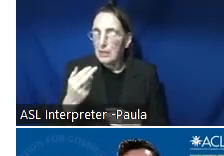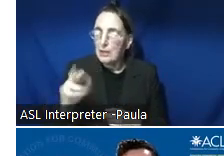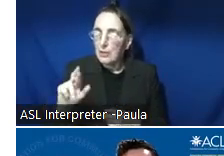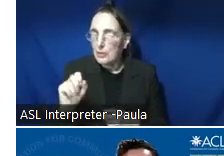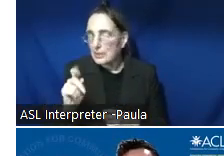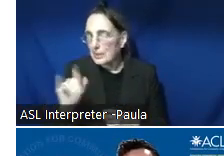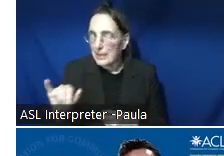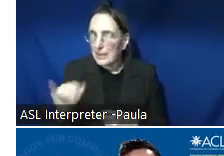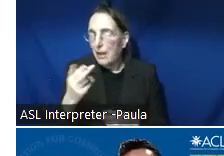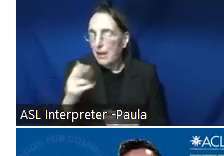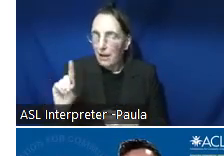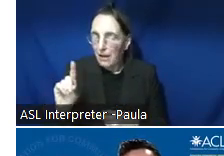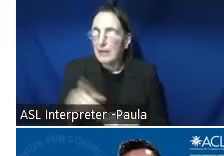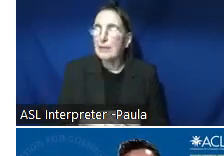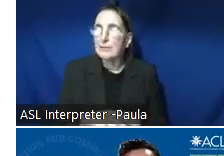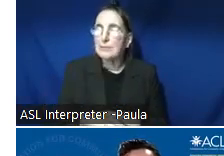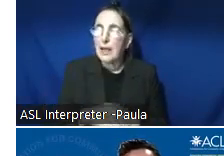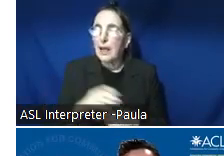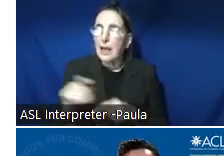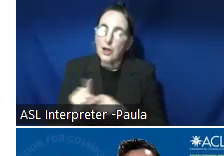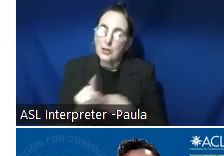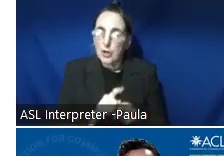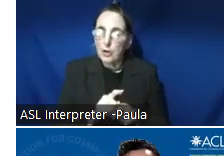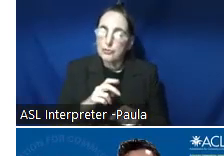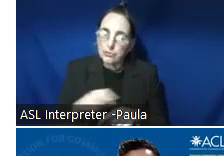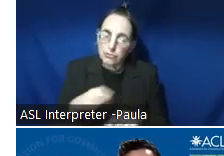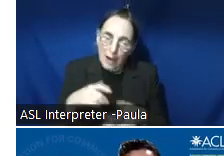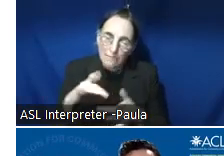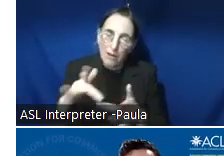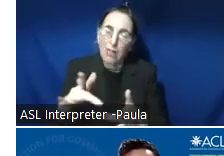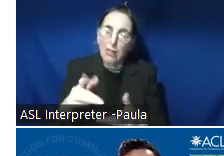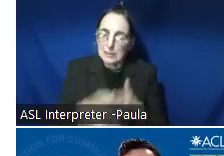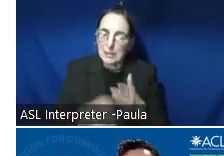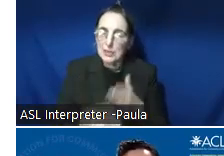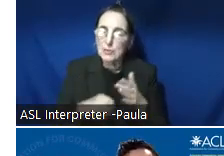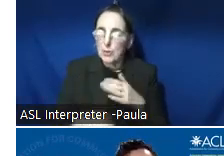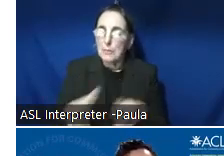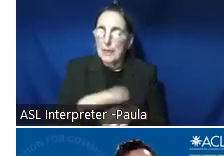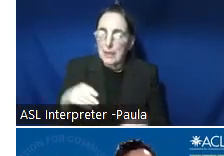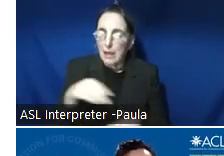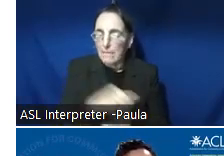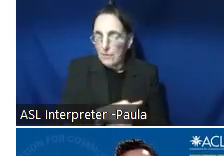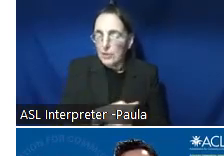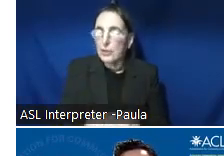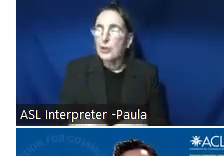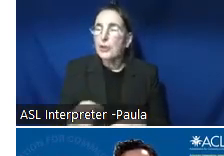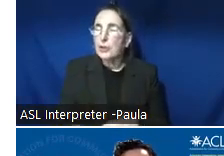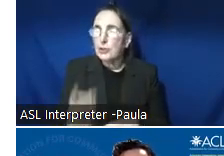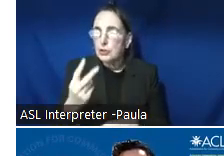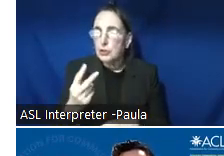Note that the travel expenses will be covered for participating state team members. Two peer-to-peer learning tracks with up to four 90-minute